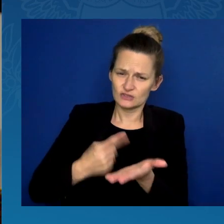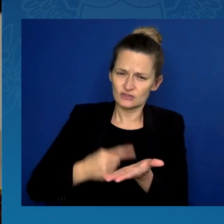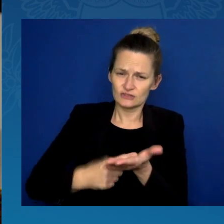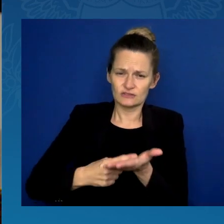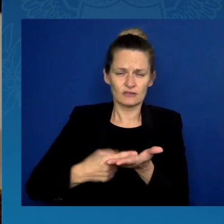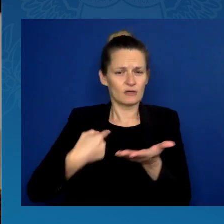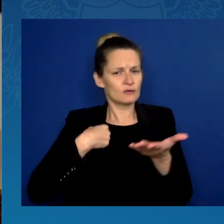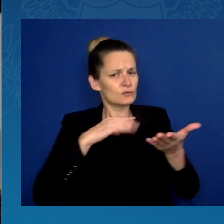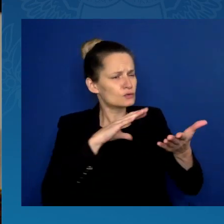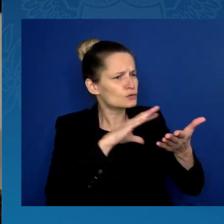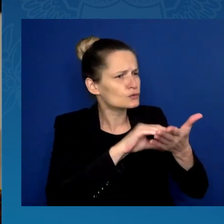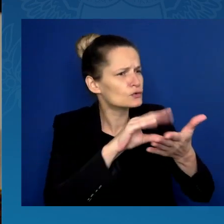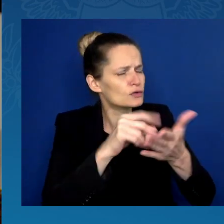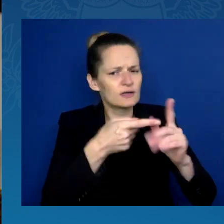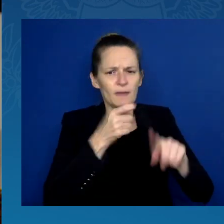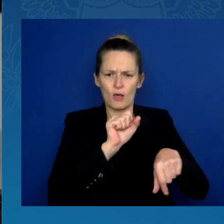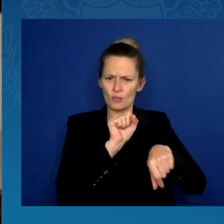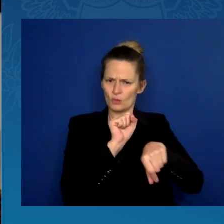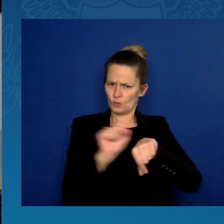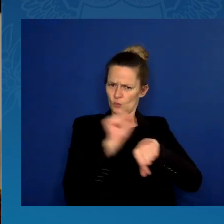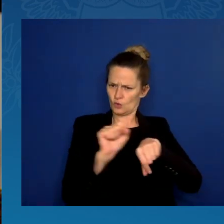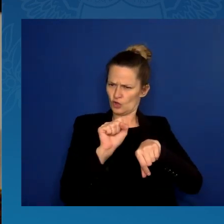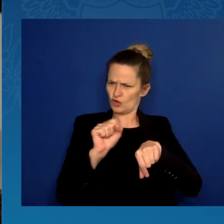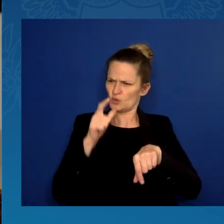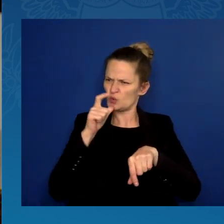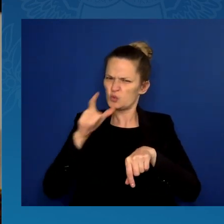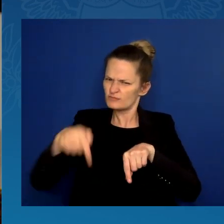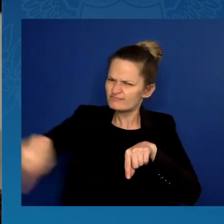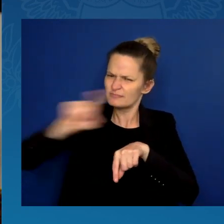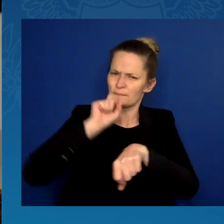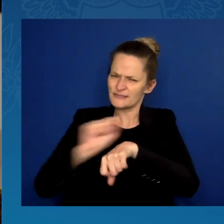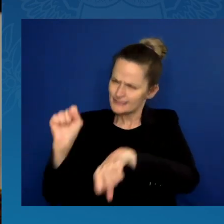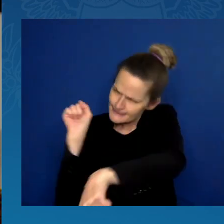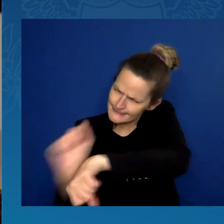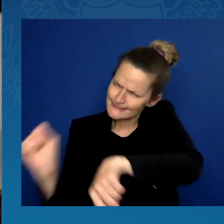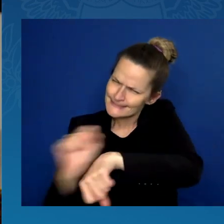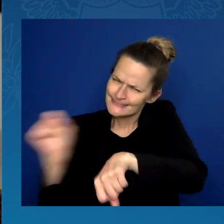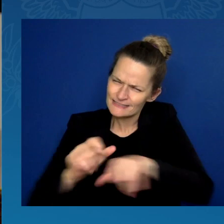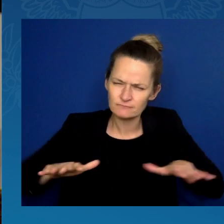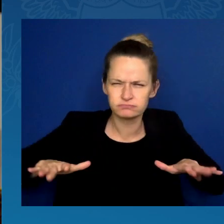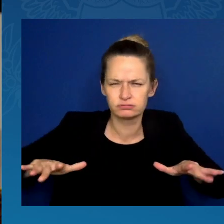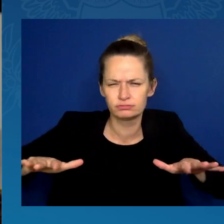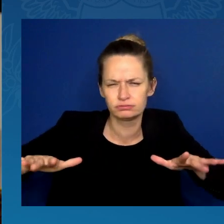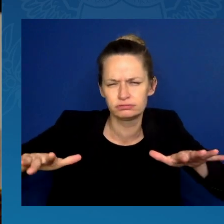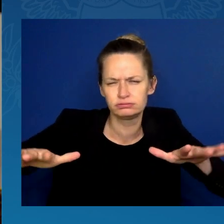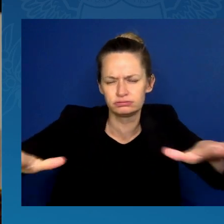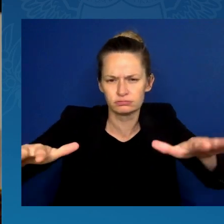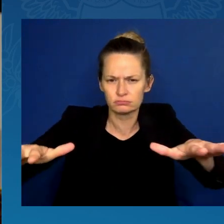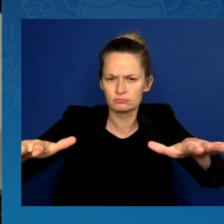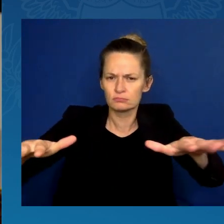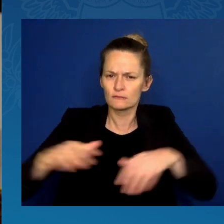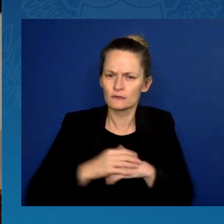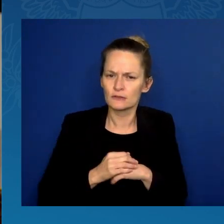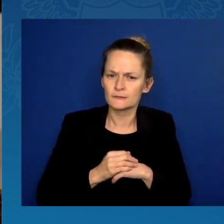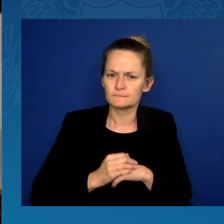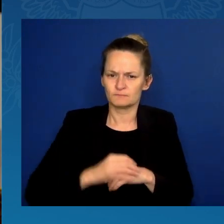but also in furtherance of our objective to ensure that no woman will feel alone or unheard